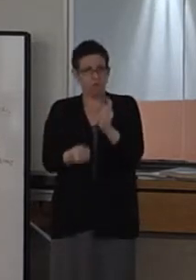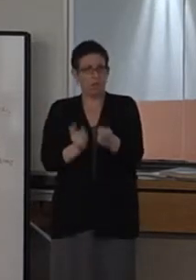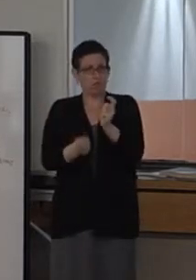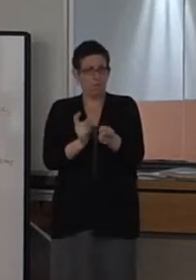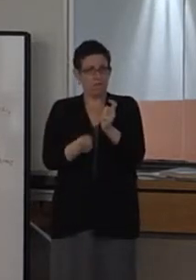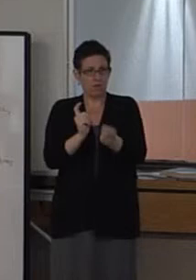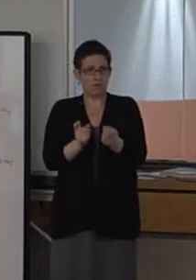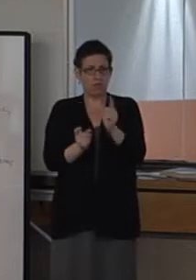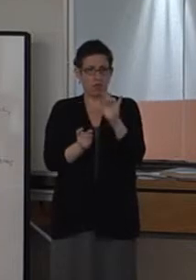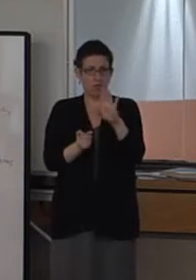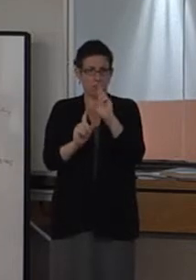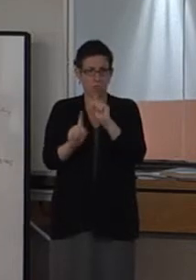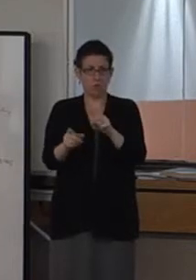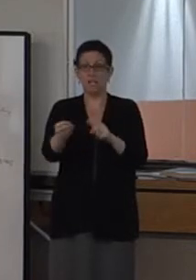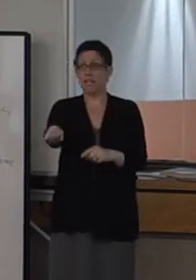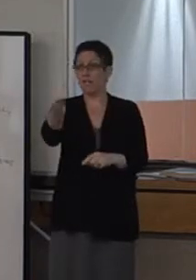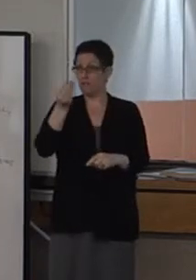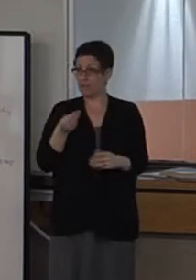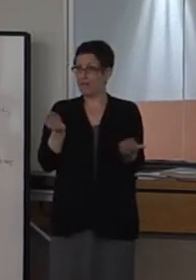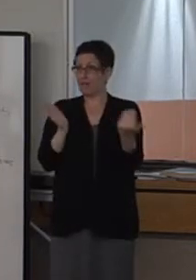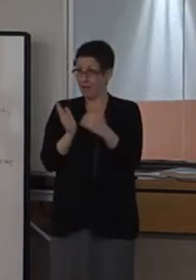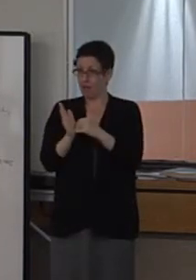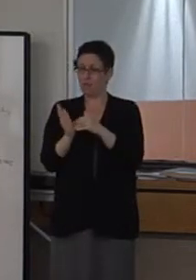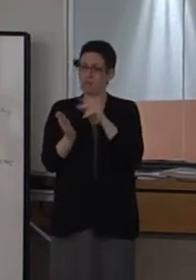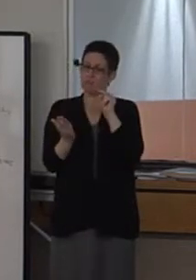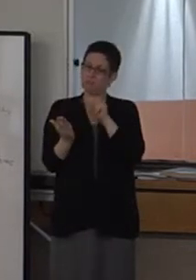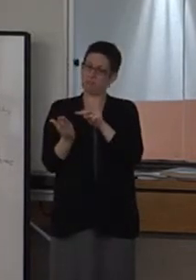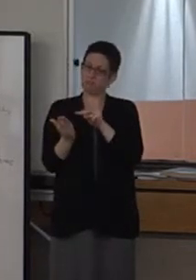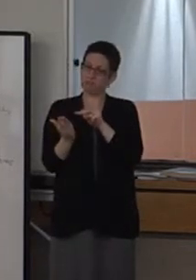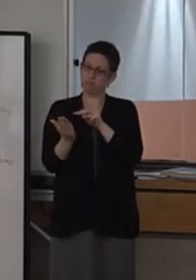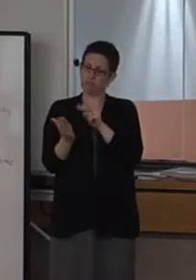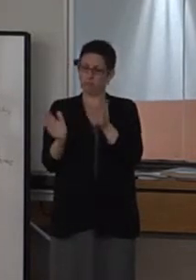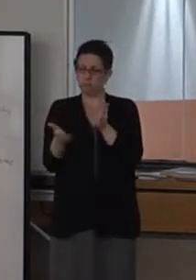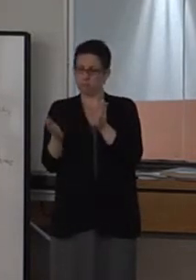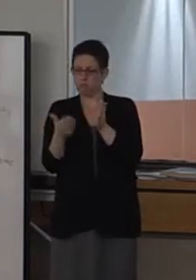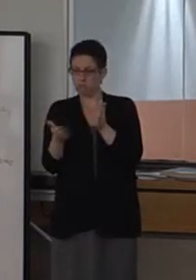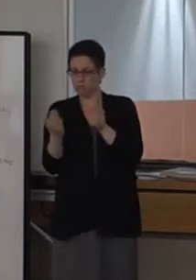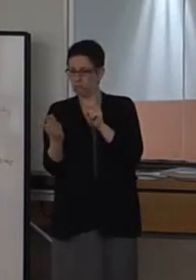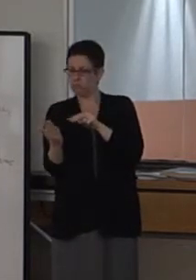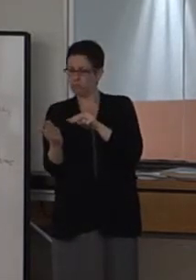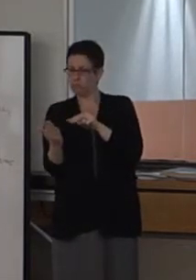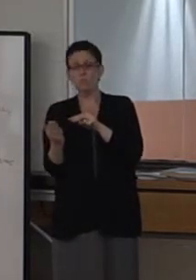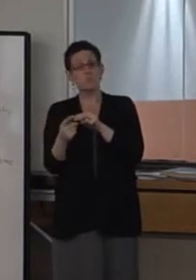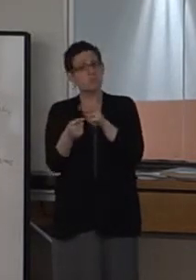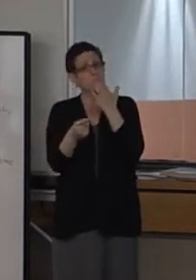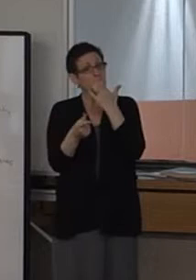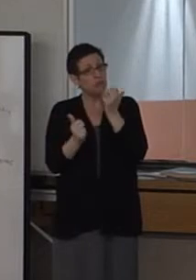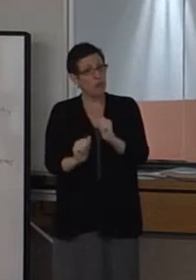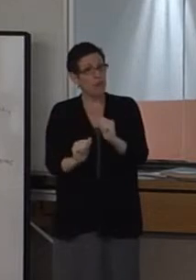They give it back to me I look at it again, and “oh, you tried but it wasn’t good